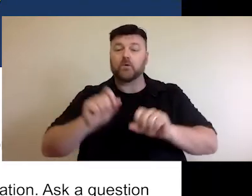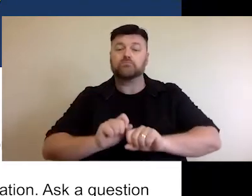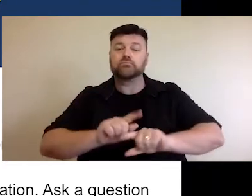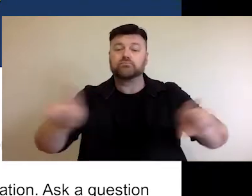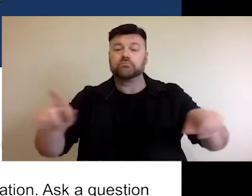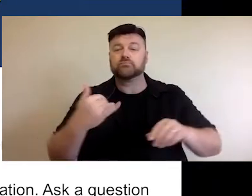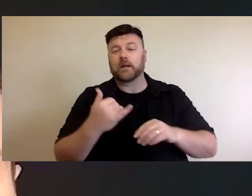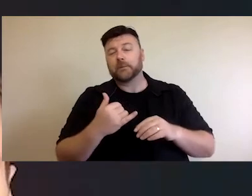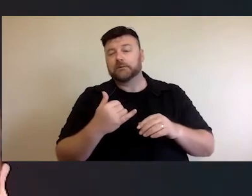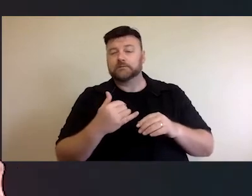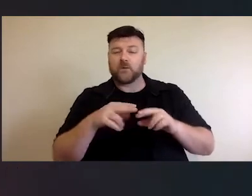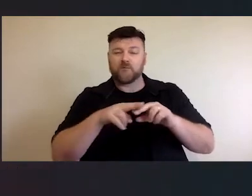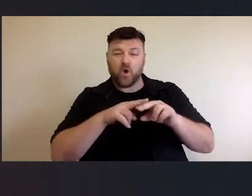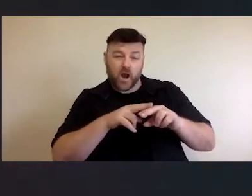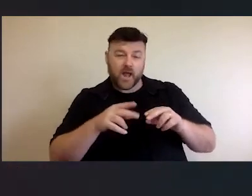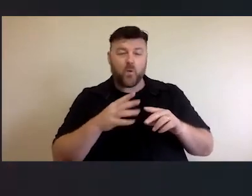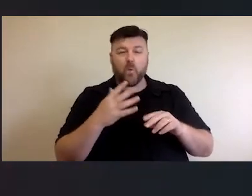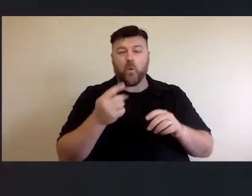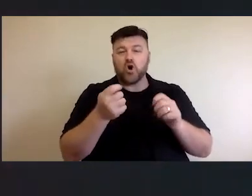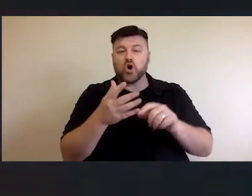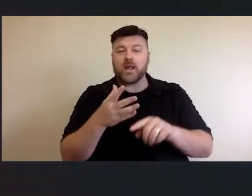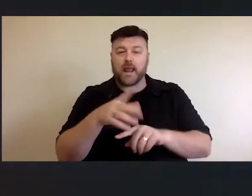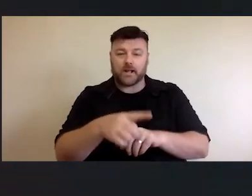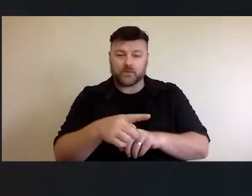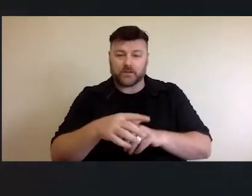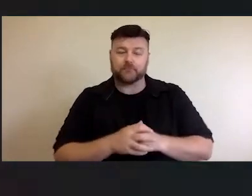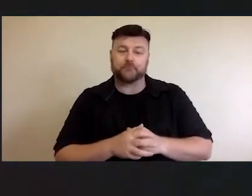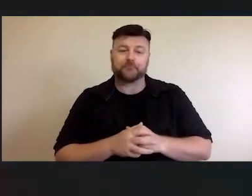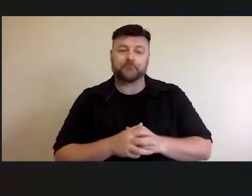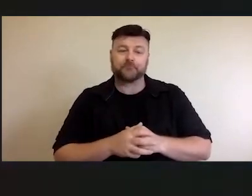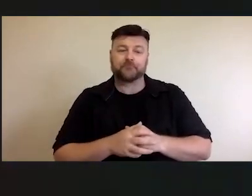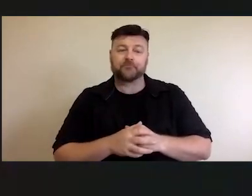next week. We're also hosting a quick Q&A session at the end so, if